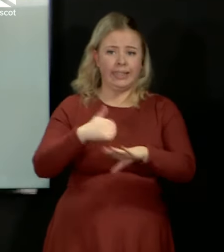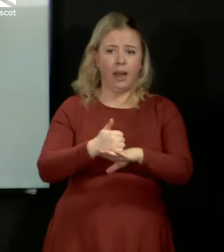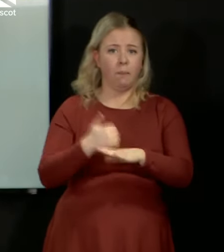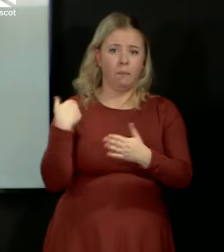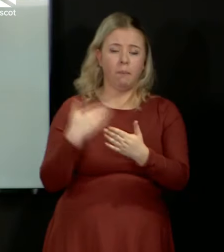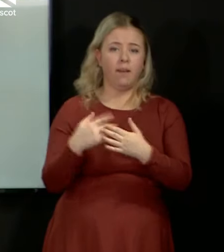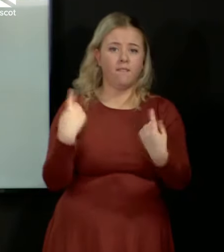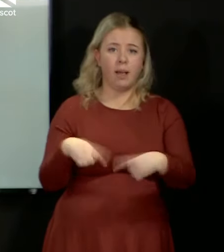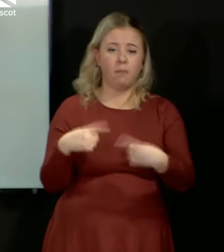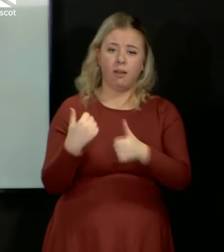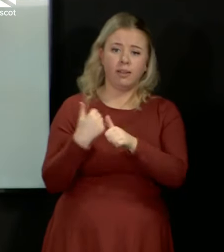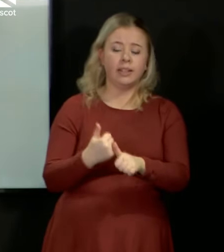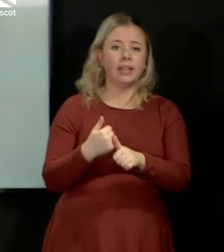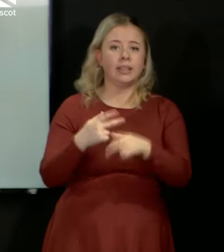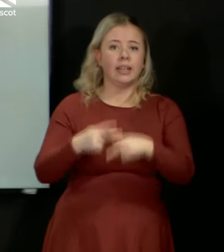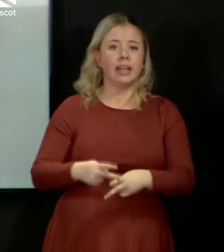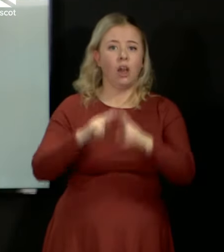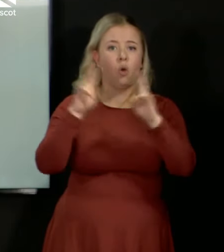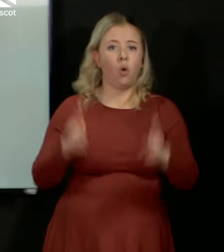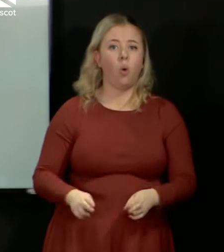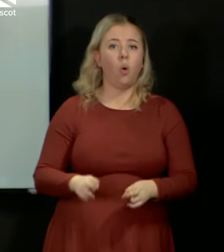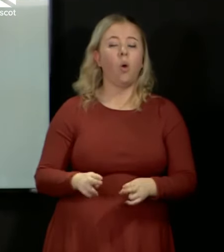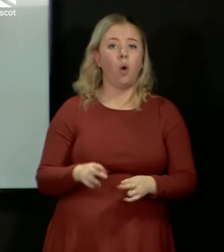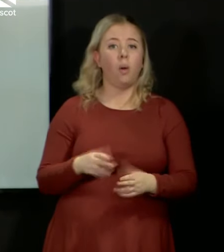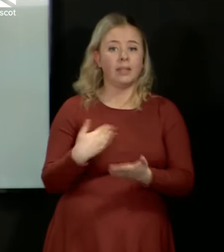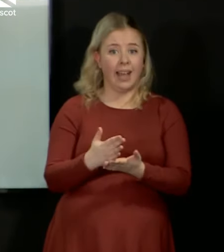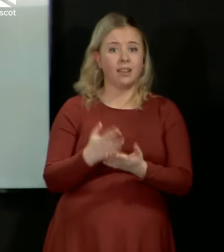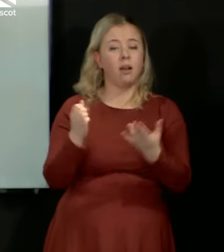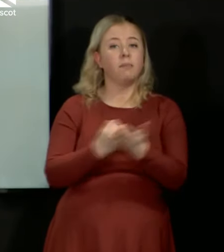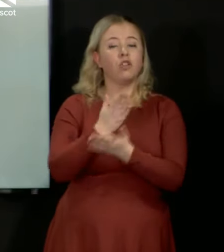to assist the care home sector, to ensure that they are meeting the guidance that we